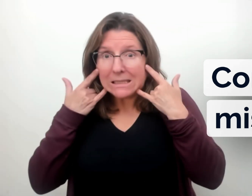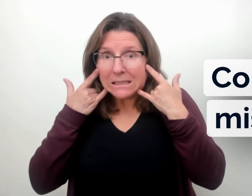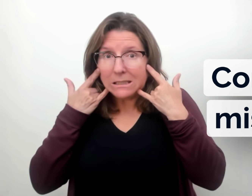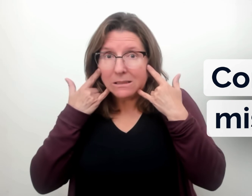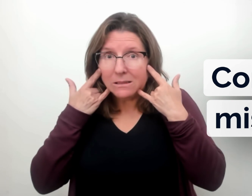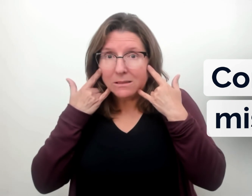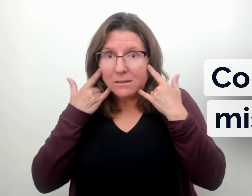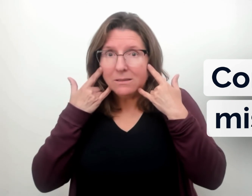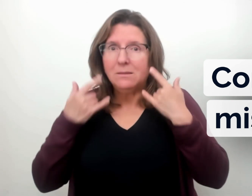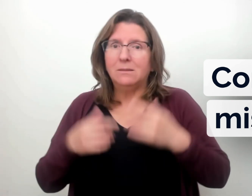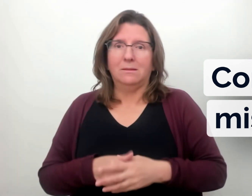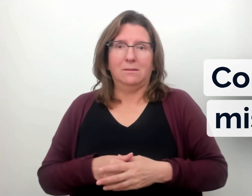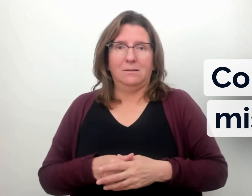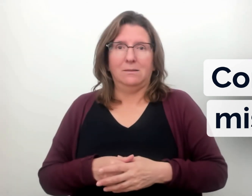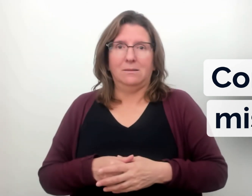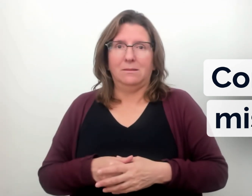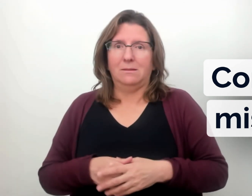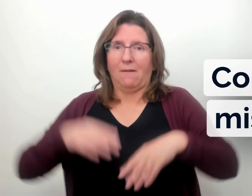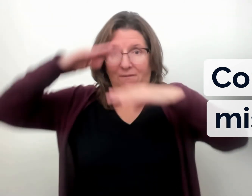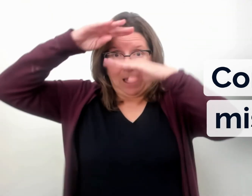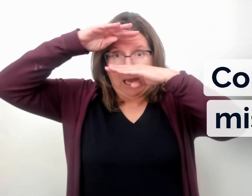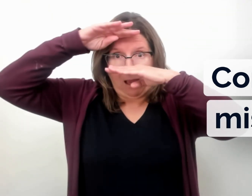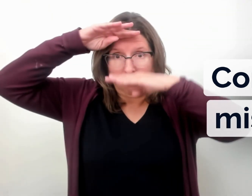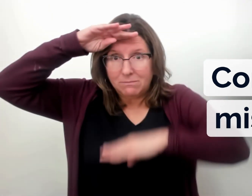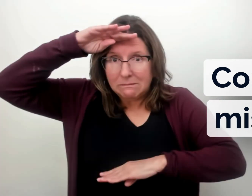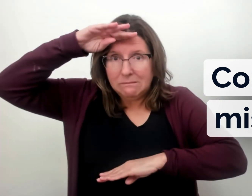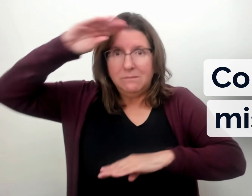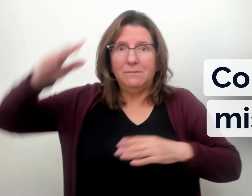Masks, of course, are hard on us.